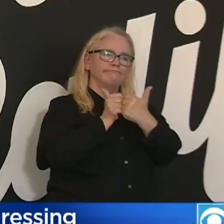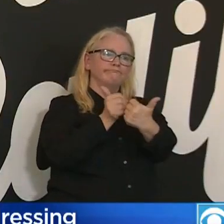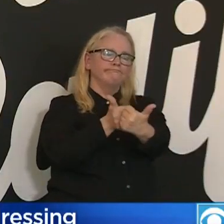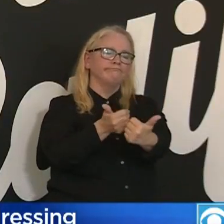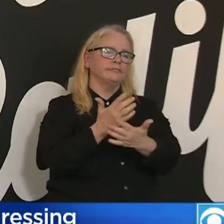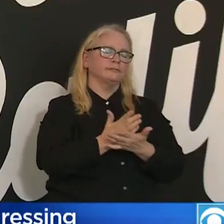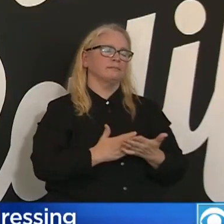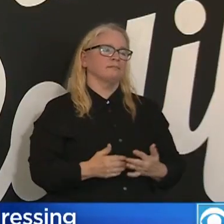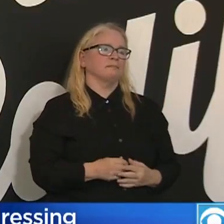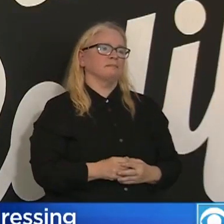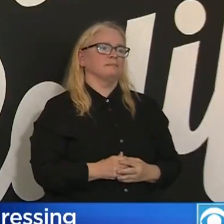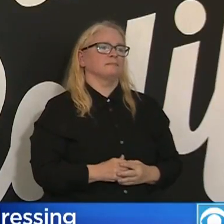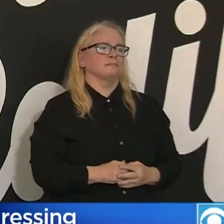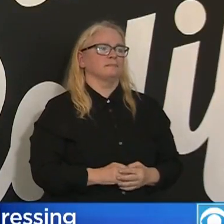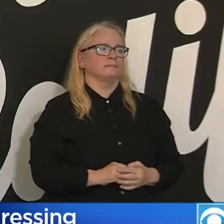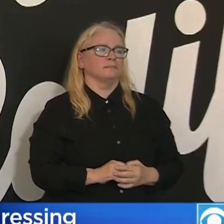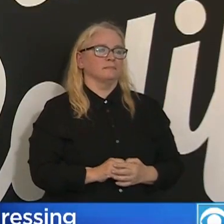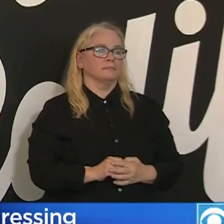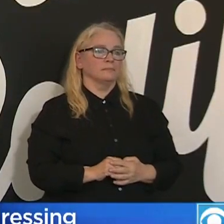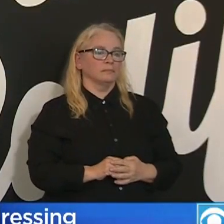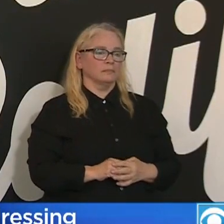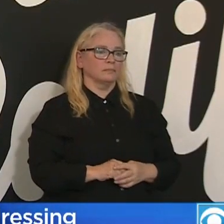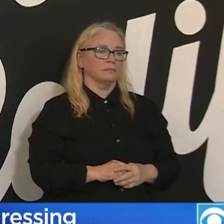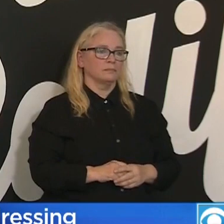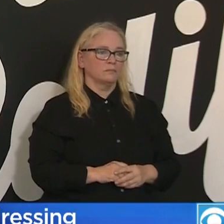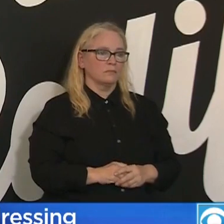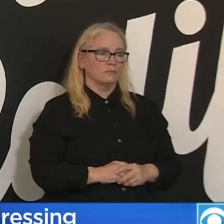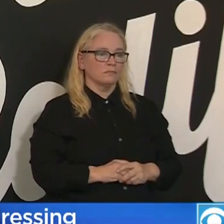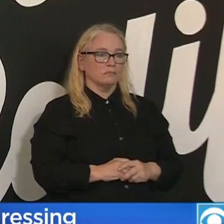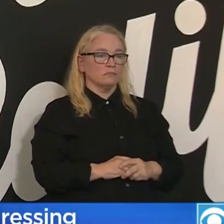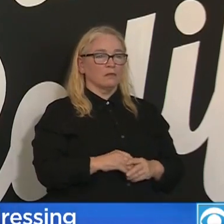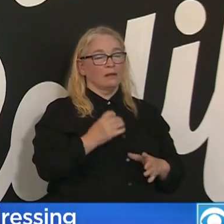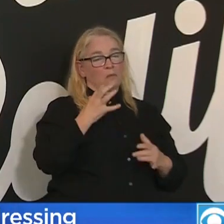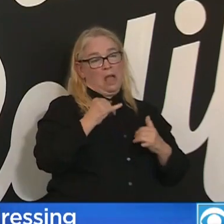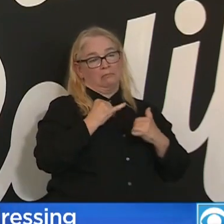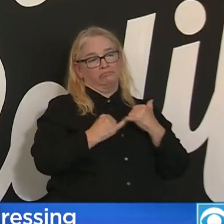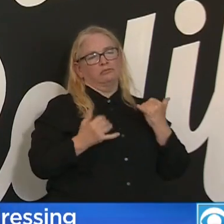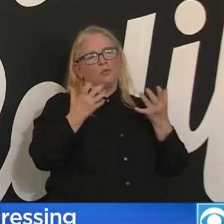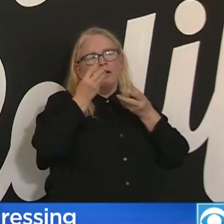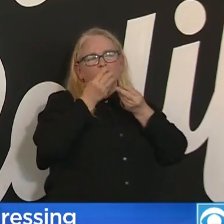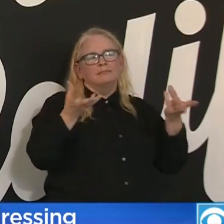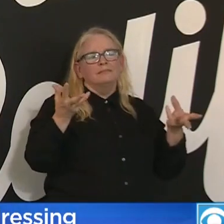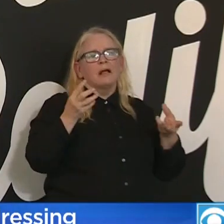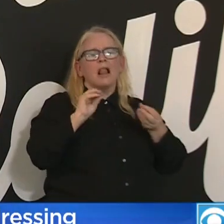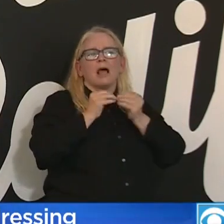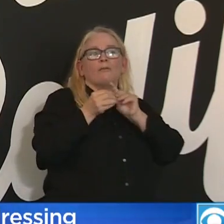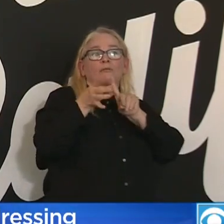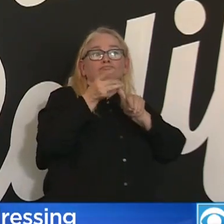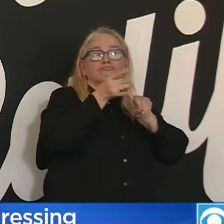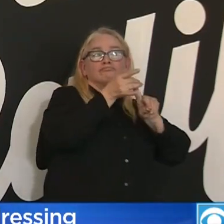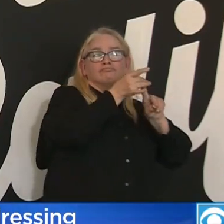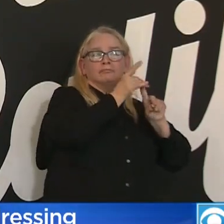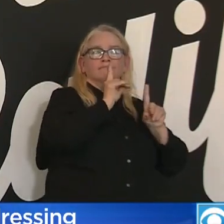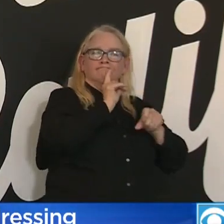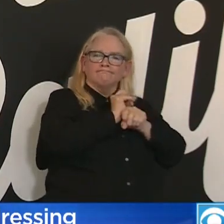WE'RE PLEASED THAT THE STATE OF CALIFORNIA IS TAKING LEADERSHIP IN THAT SPACE. IN THE TRANSITION THERE ARE CHALLENGES.